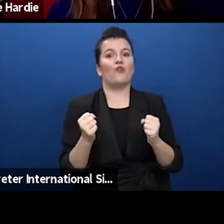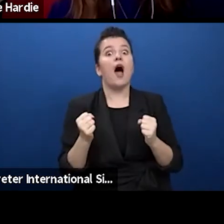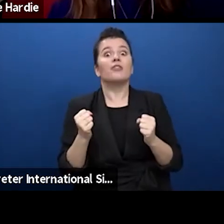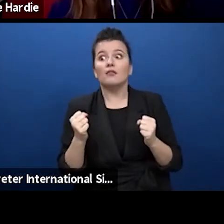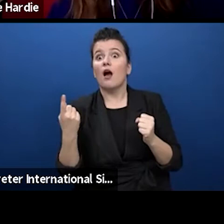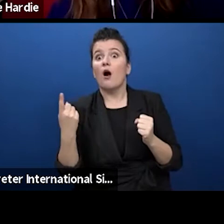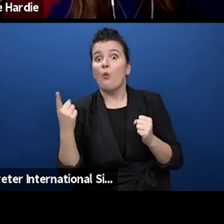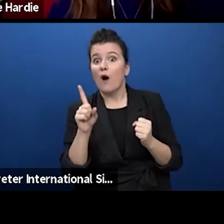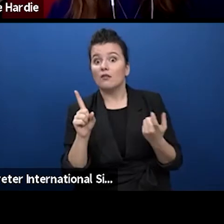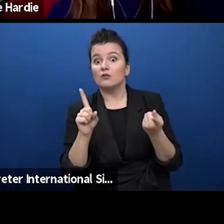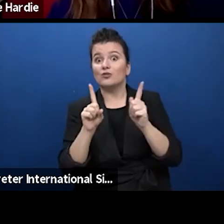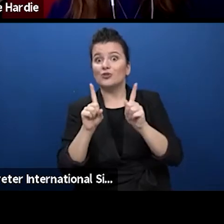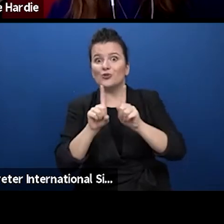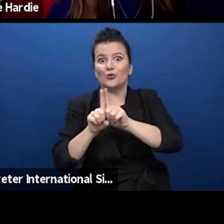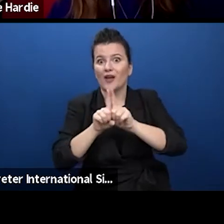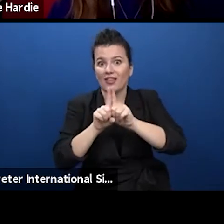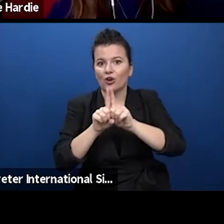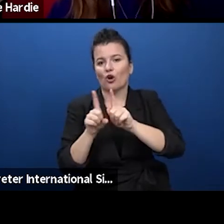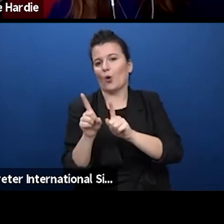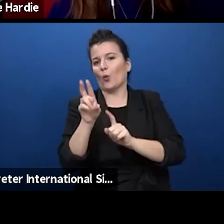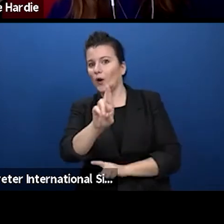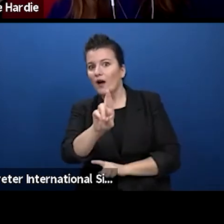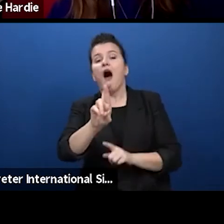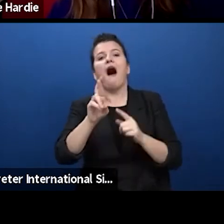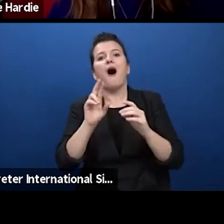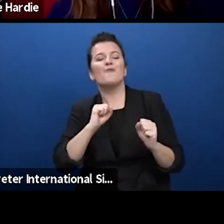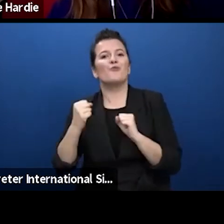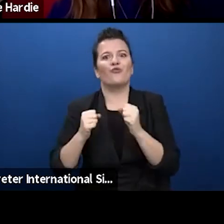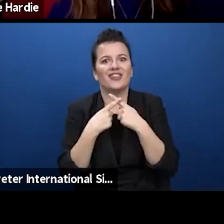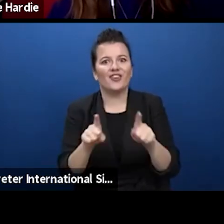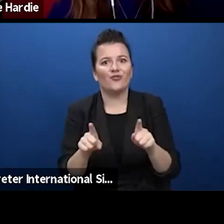that creates you know, we, I work in creating like an artistic space where everybody feels